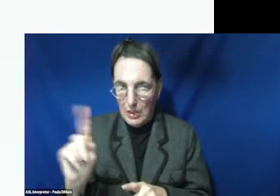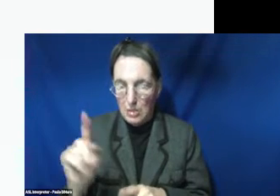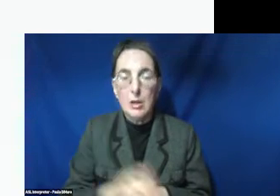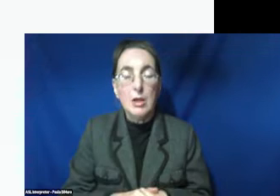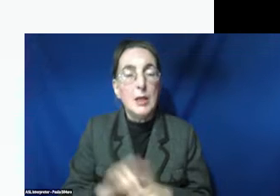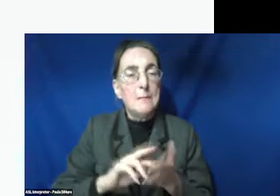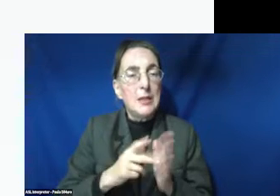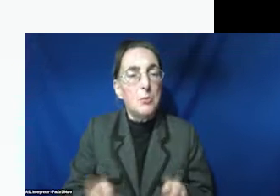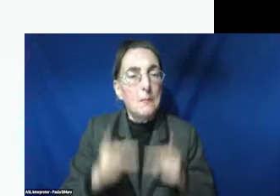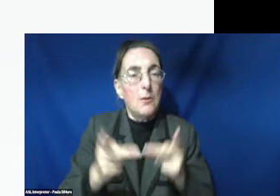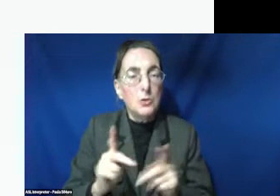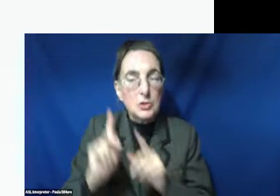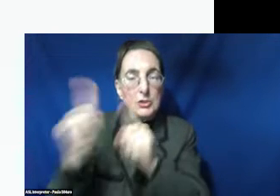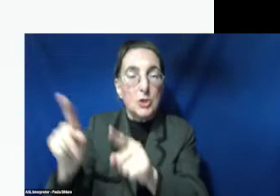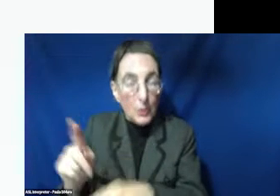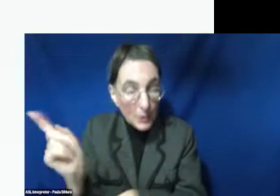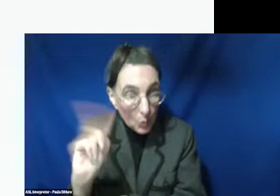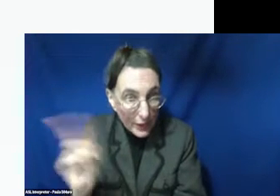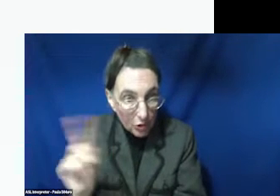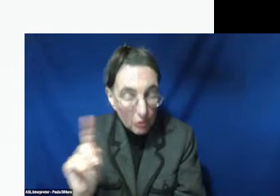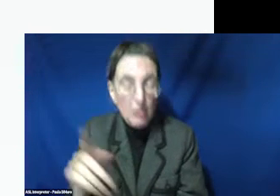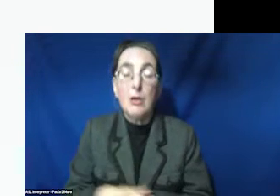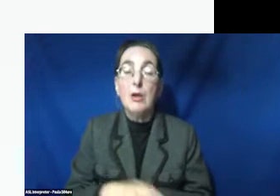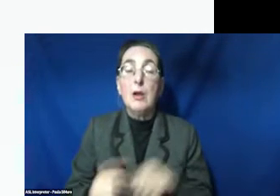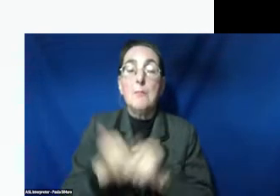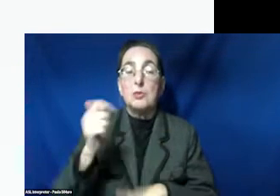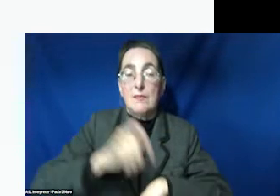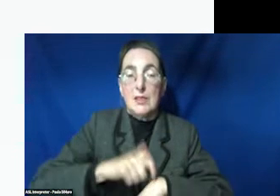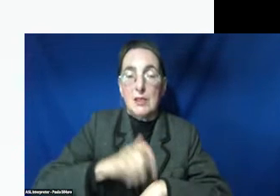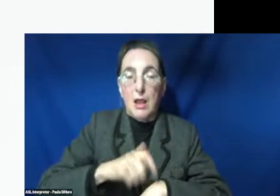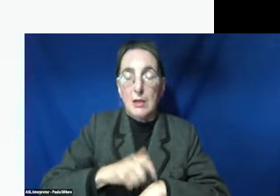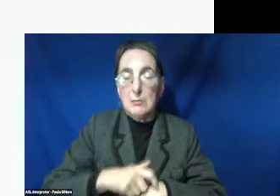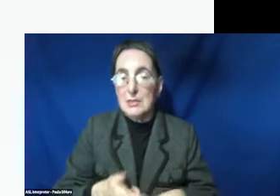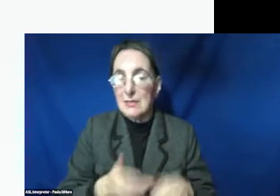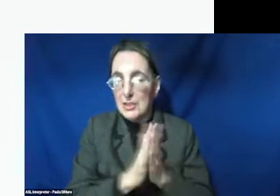Most of the time, solicitations only are going to one place.